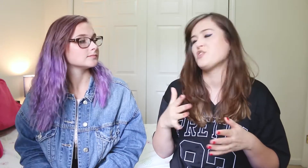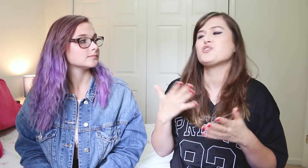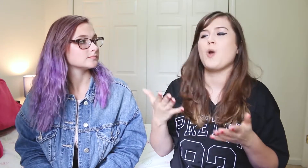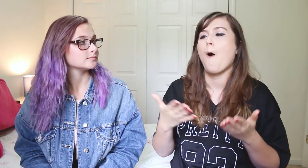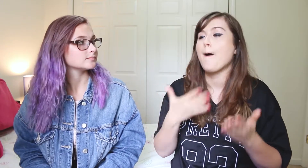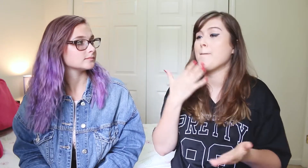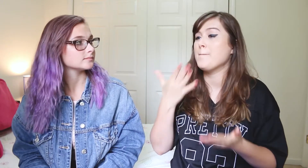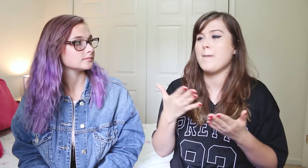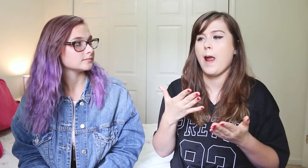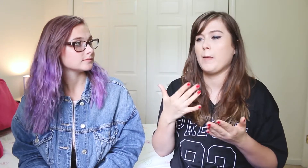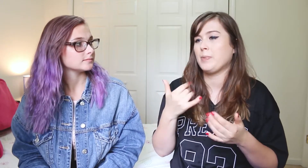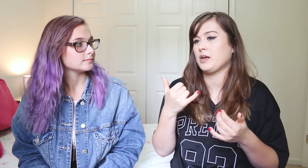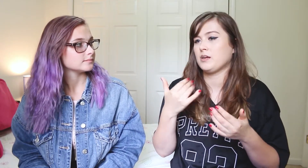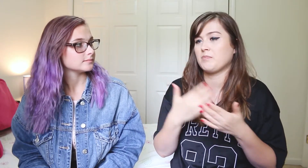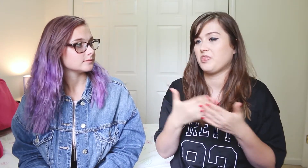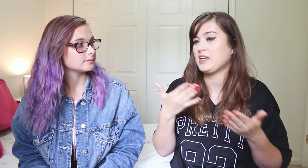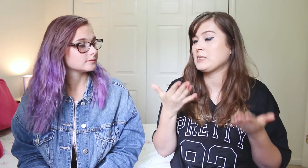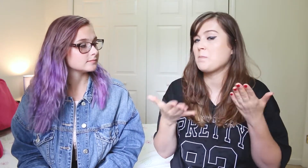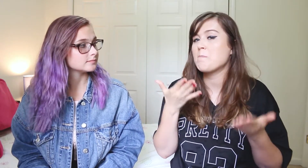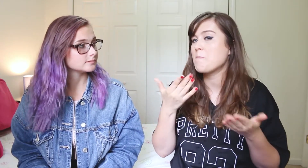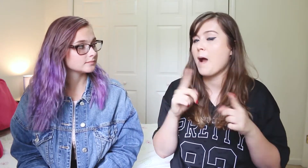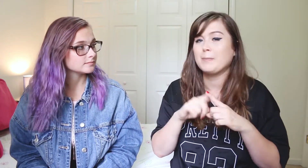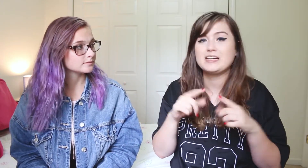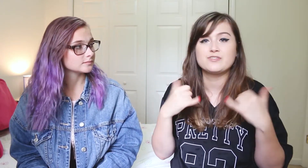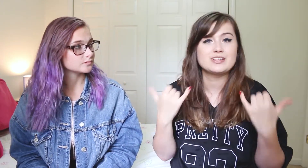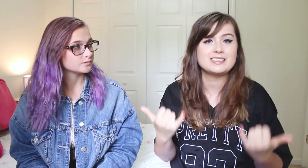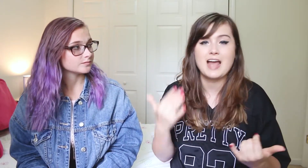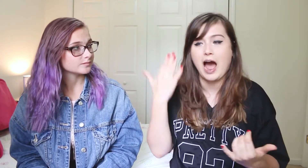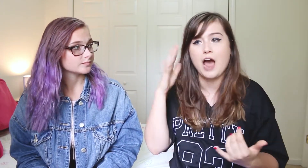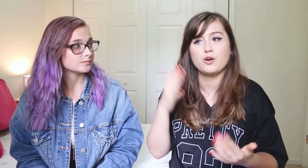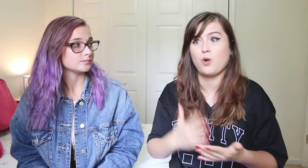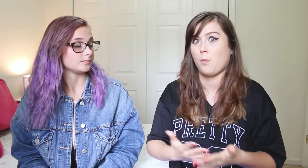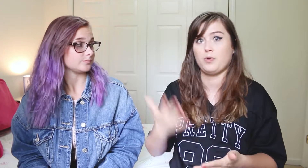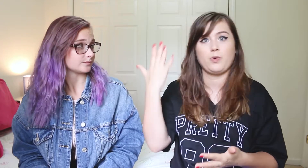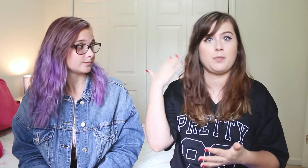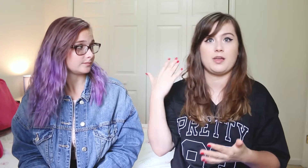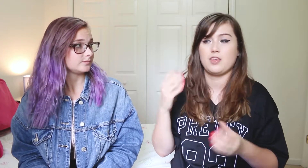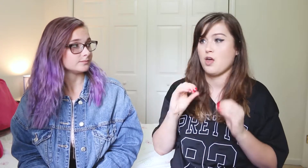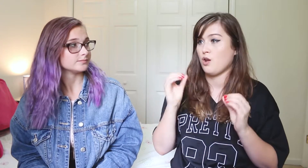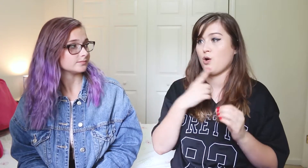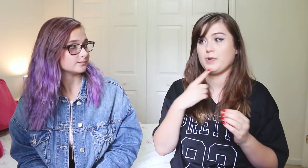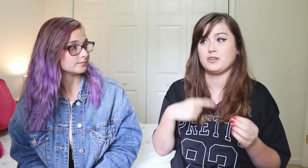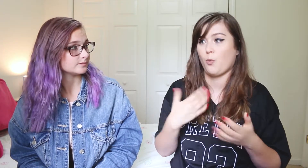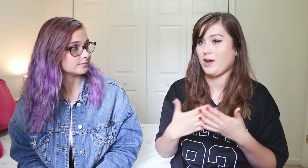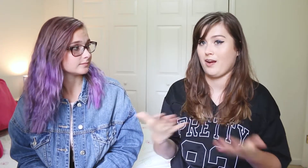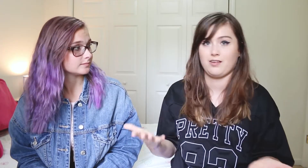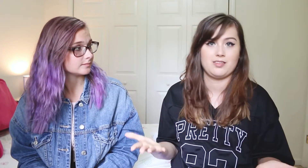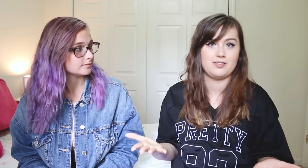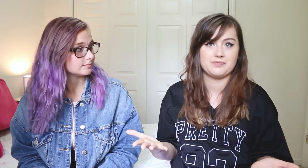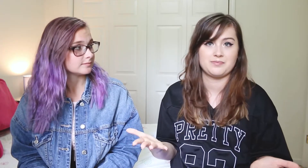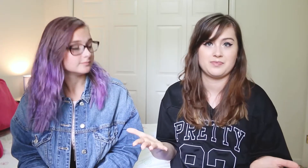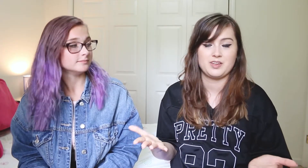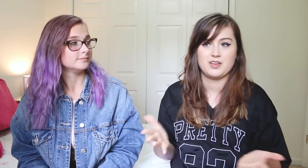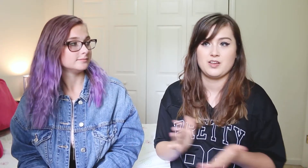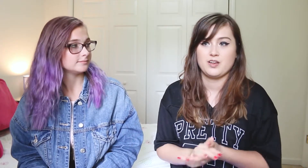I don’t know things may be different today. But back then nobody told me anything.